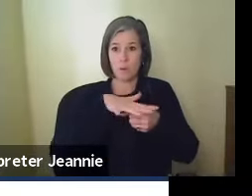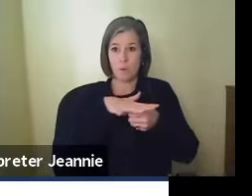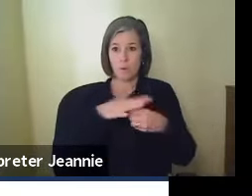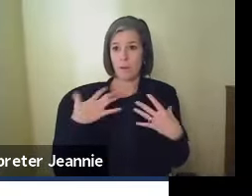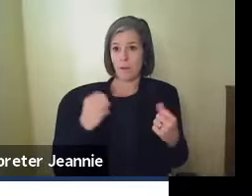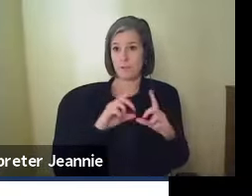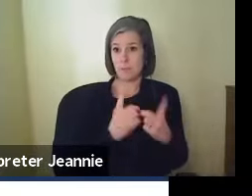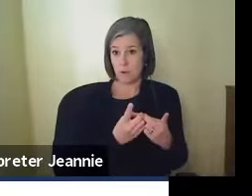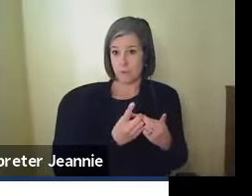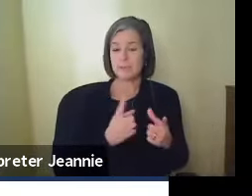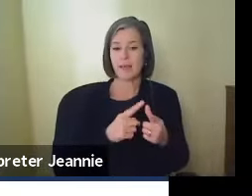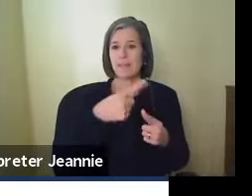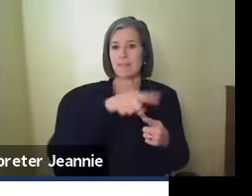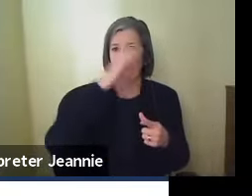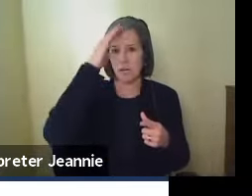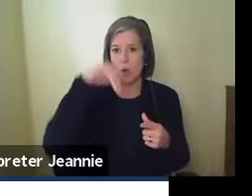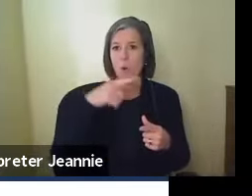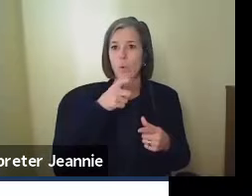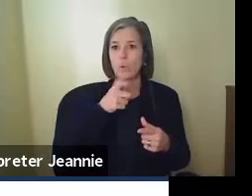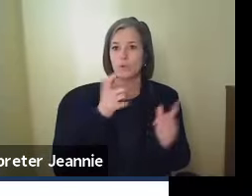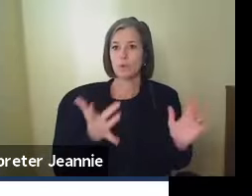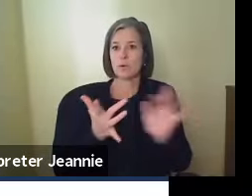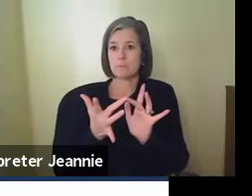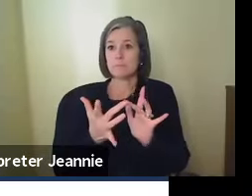so they know who to respond to. >> Thank you.